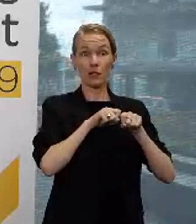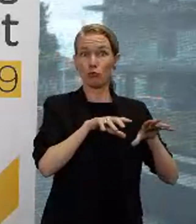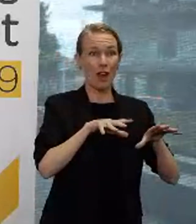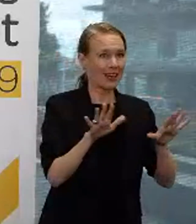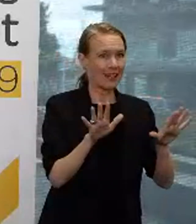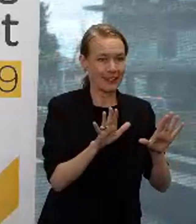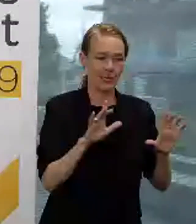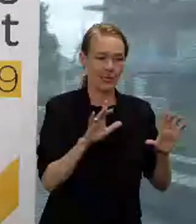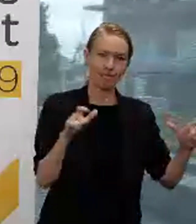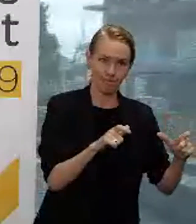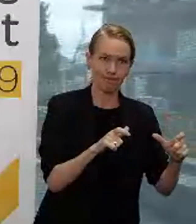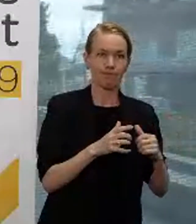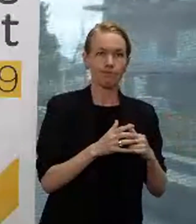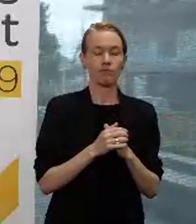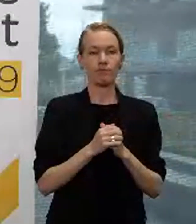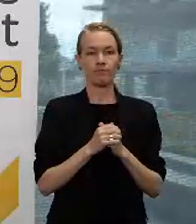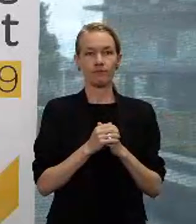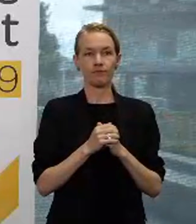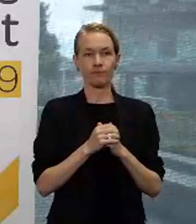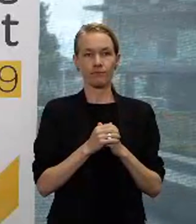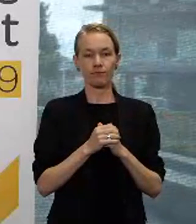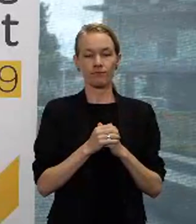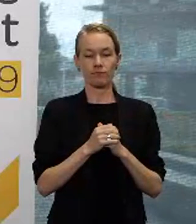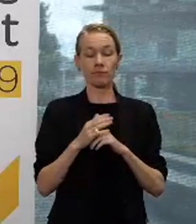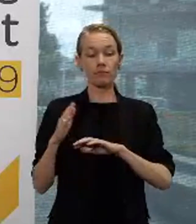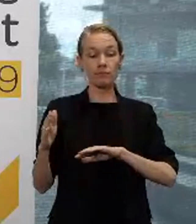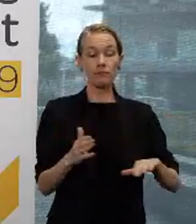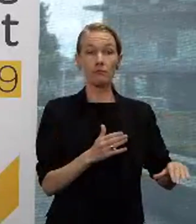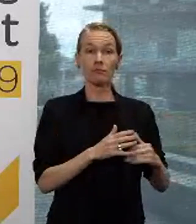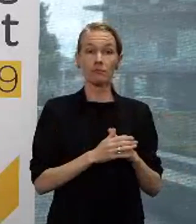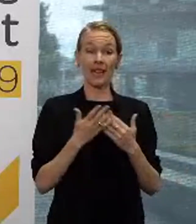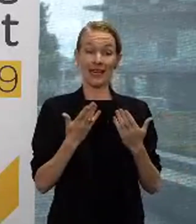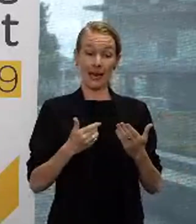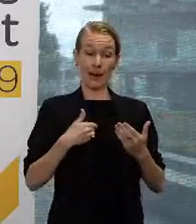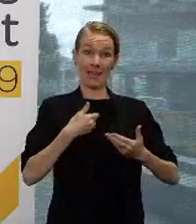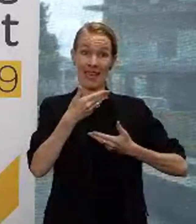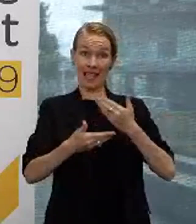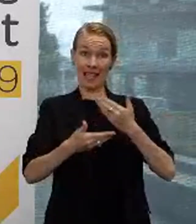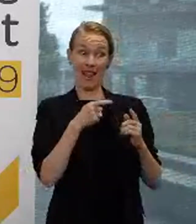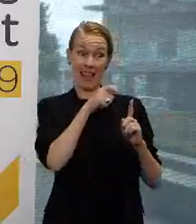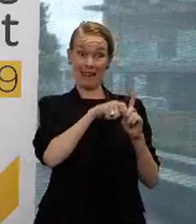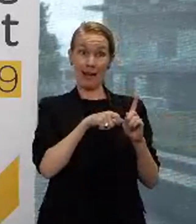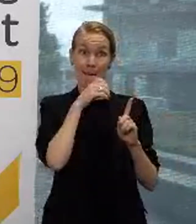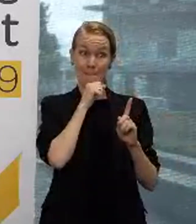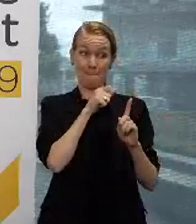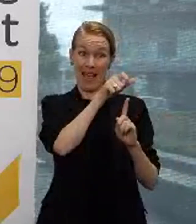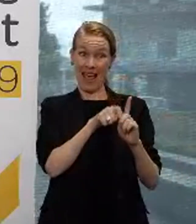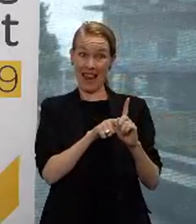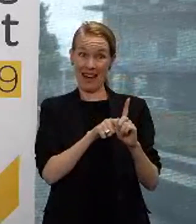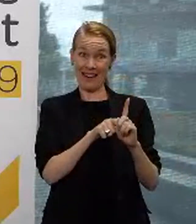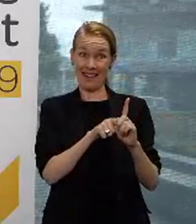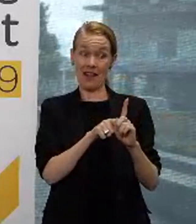I'll now run through what we know about this man's movements and potential contacts while he was potentially infectious,